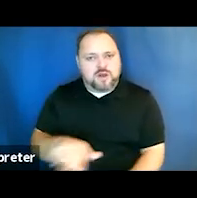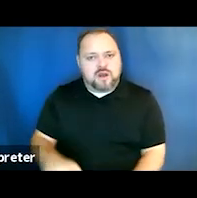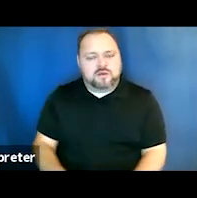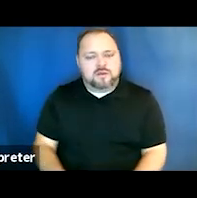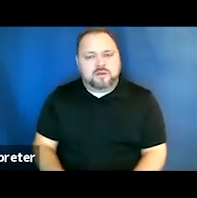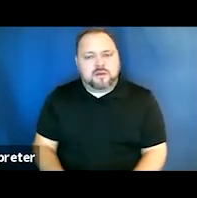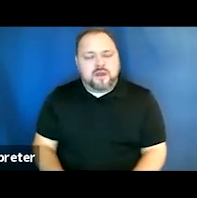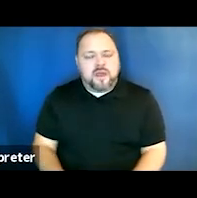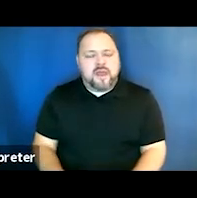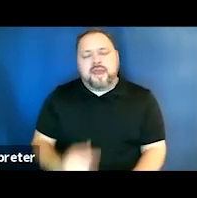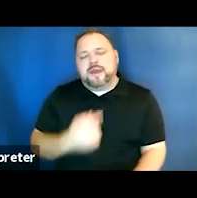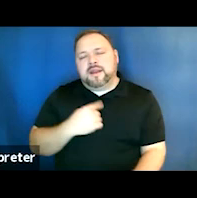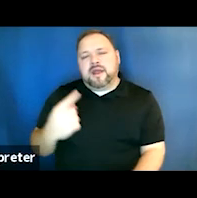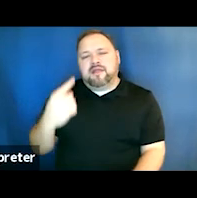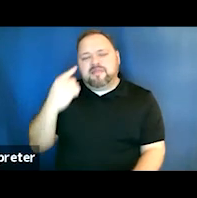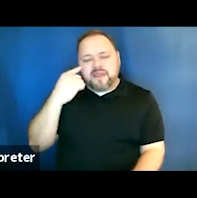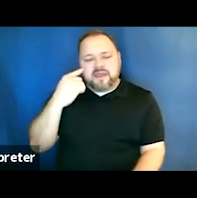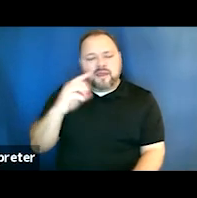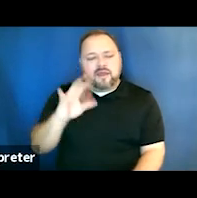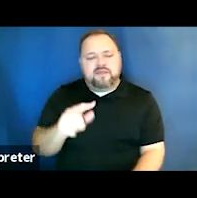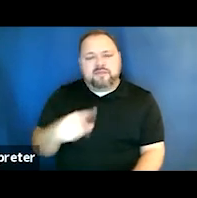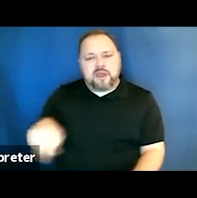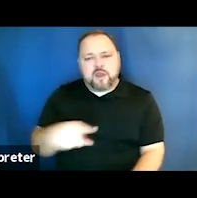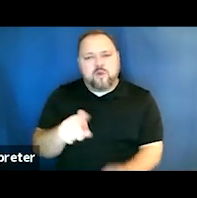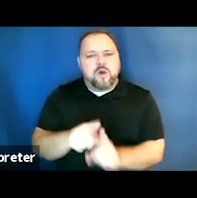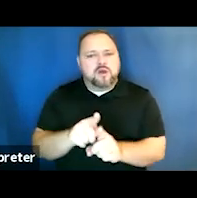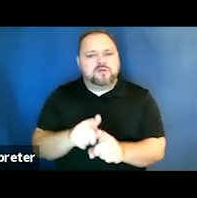I think that you also touched on the importance of